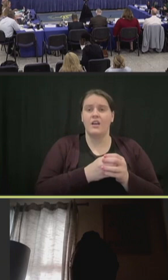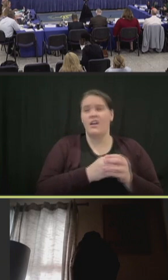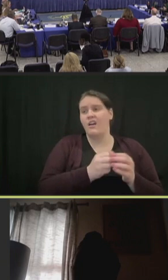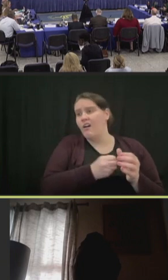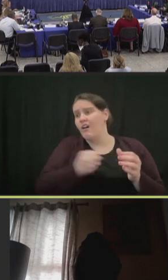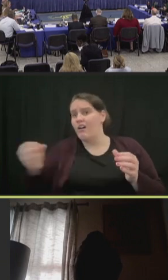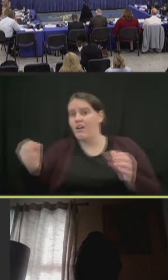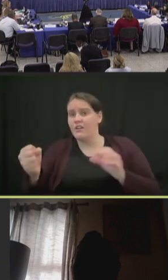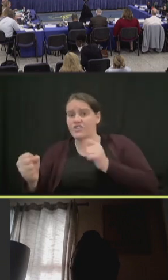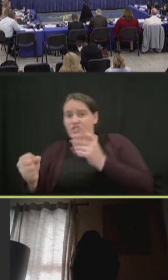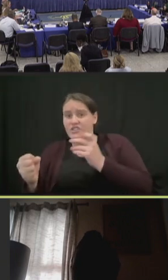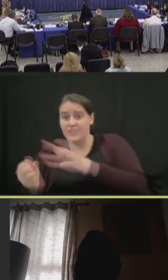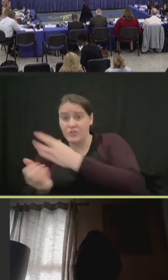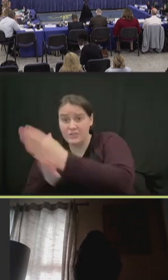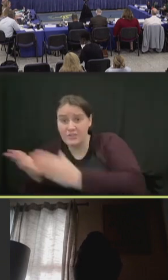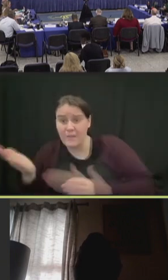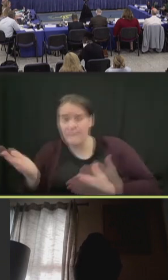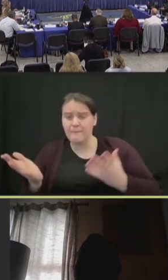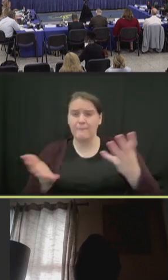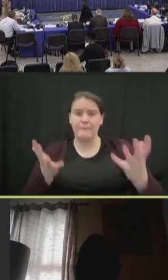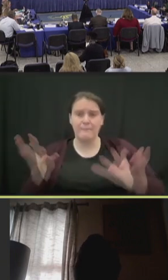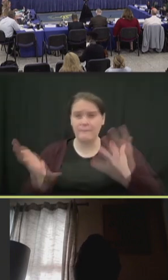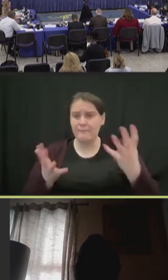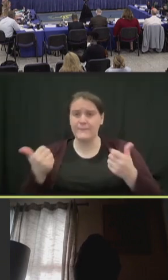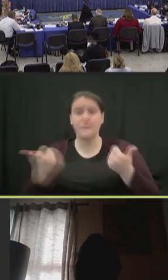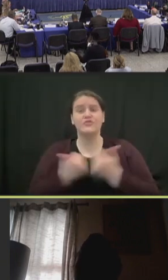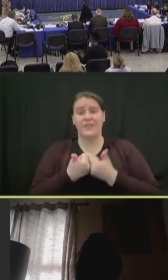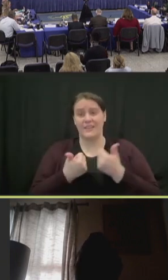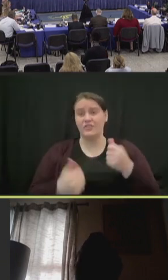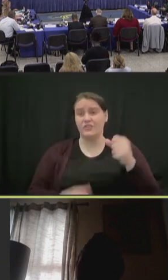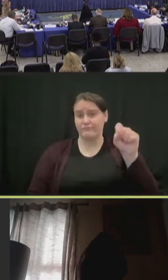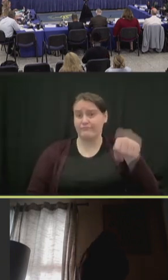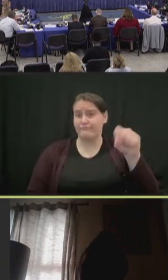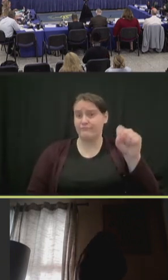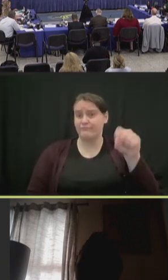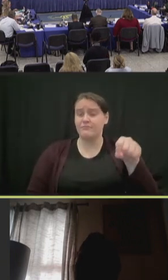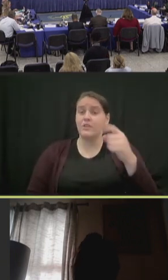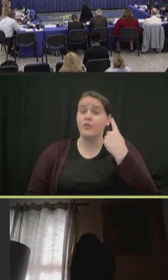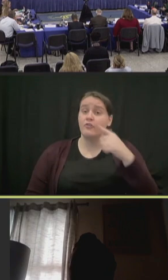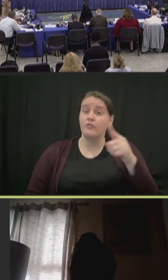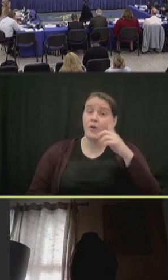So, that kind of causes a challenge in terms of educating them at different